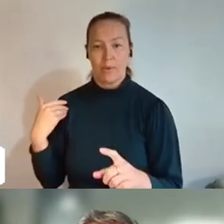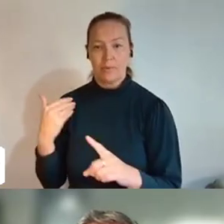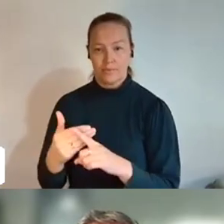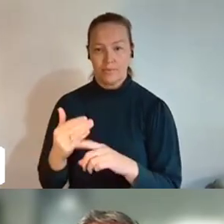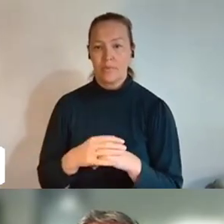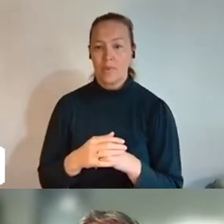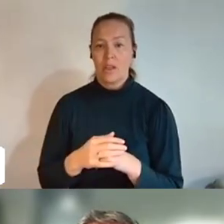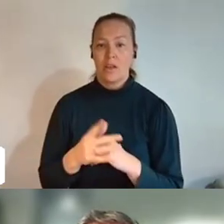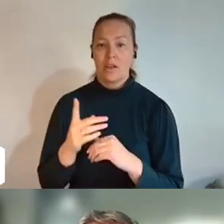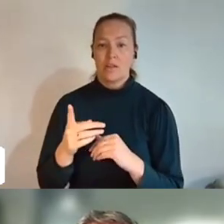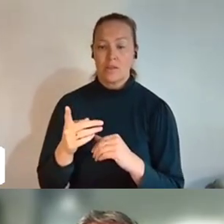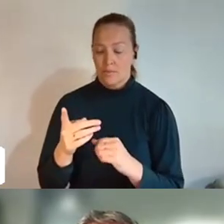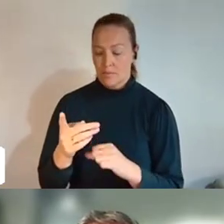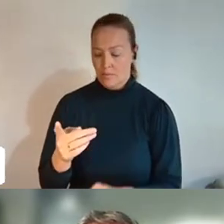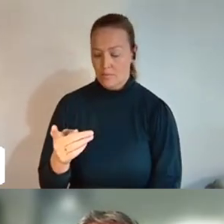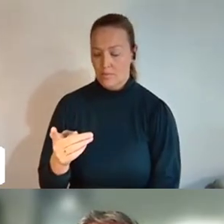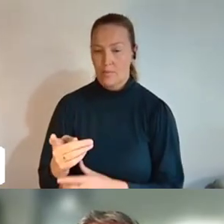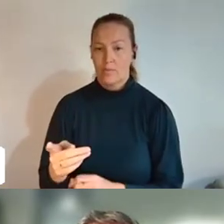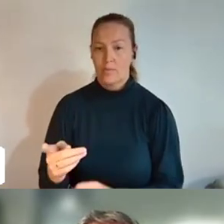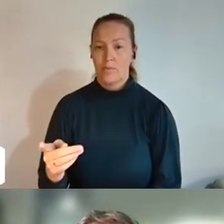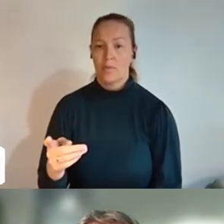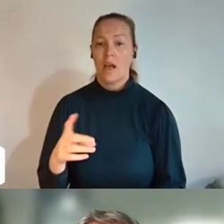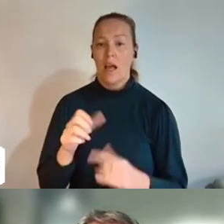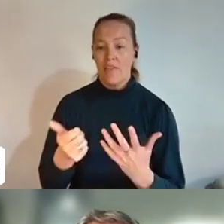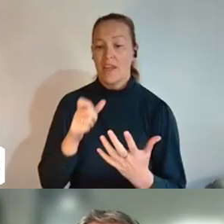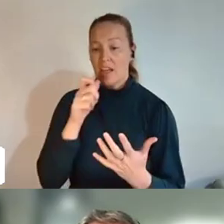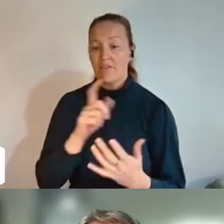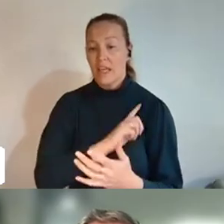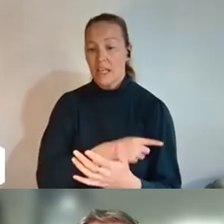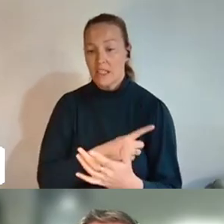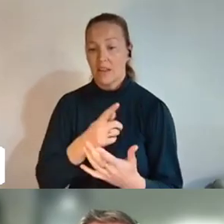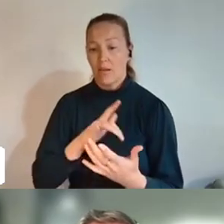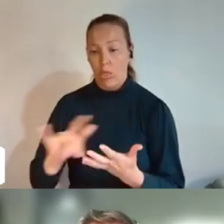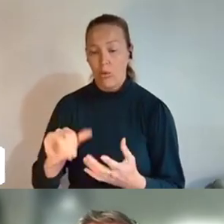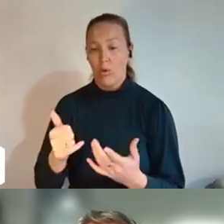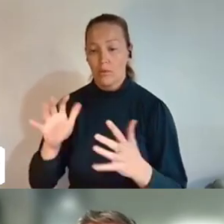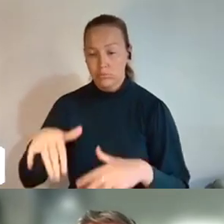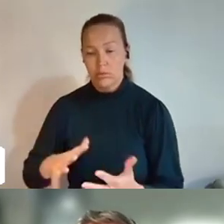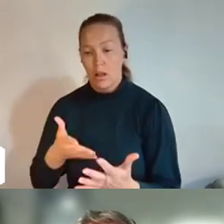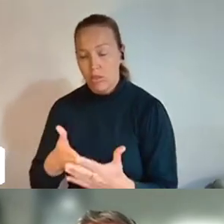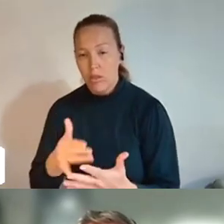it more likely, is met or they run out of energy. So accessibility needs to be considered from the